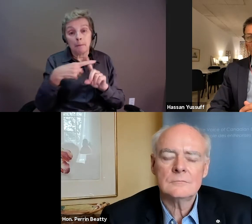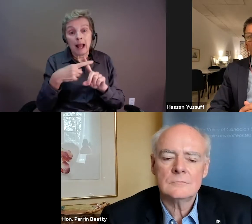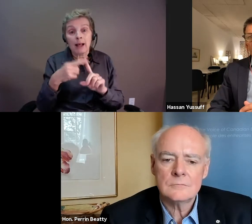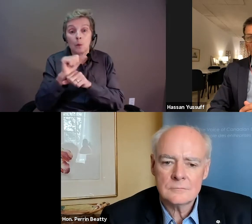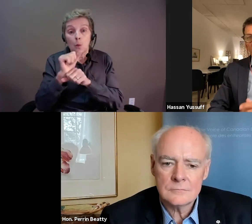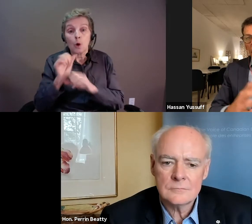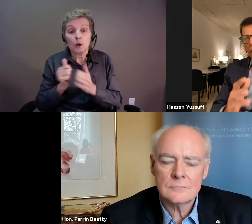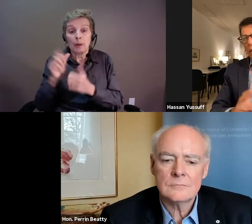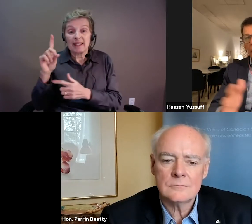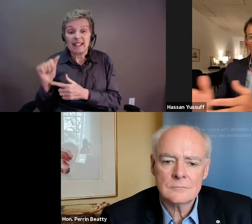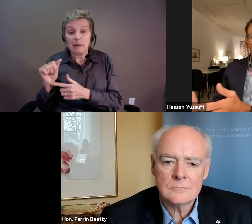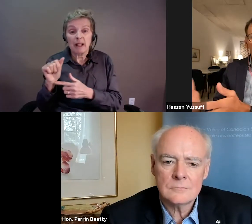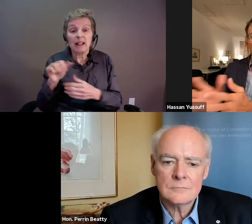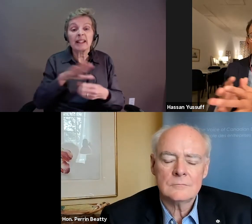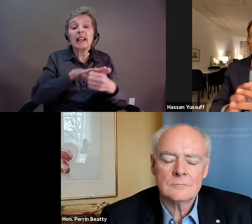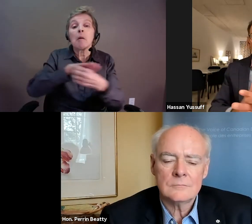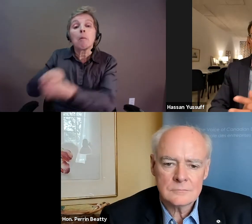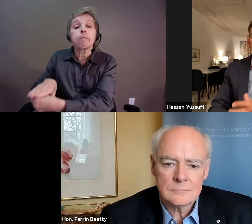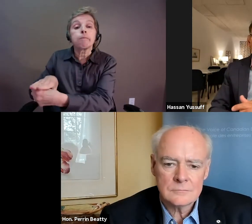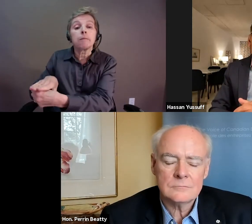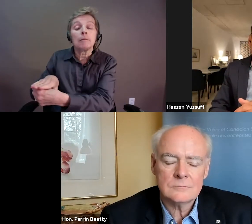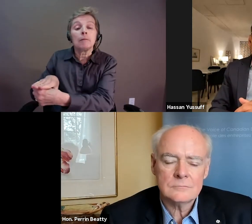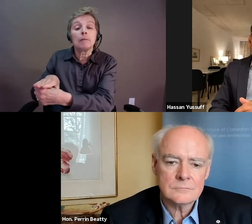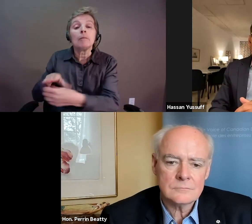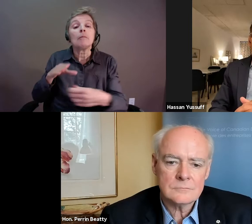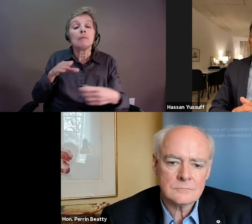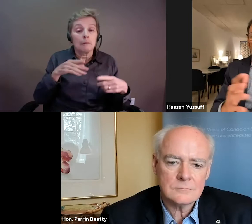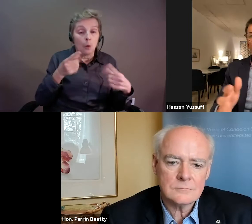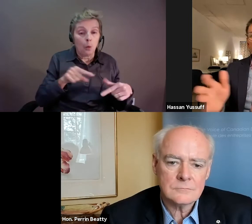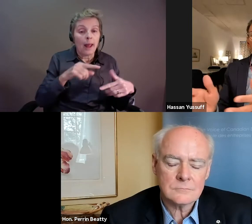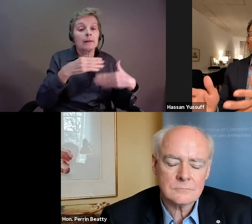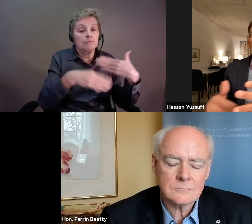we've been marginalized in that process. So, in the context of the second wave,